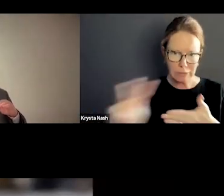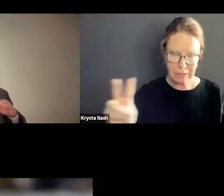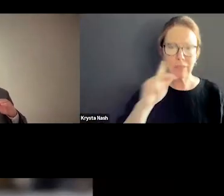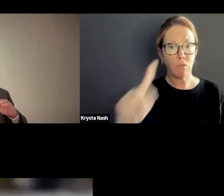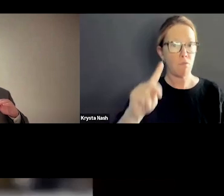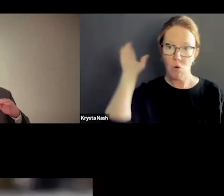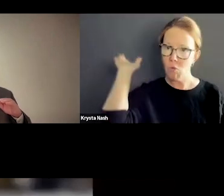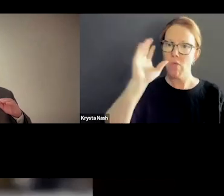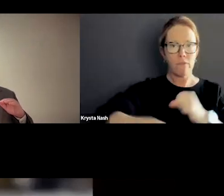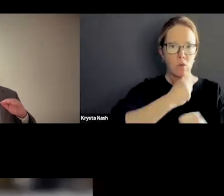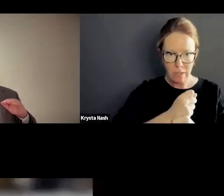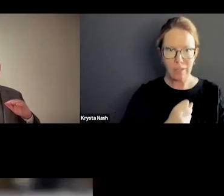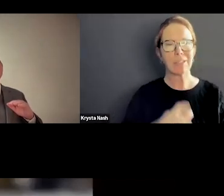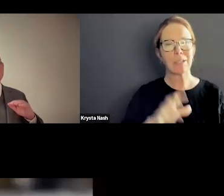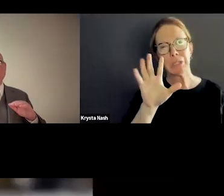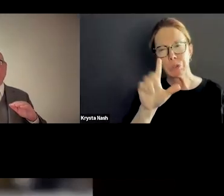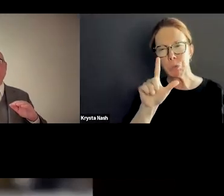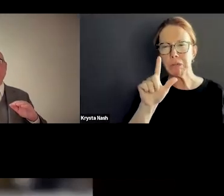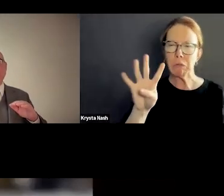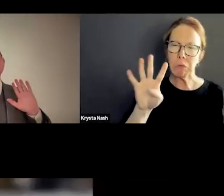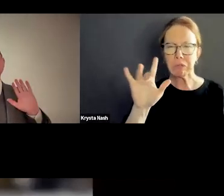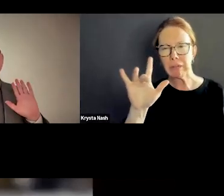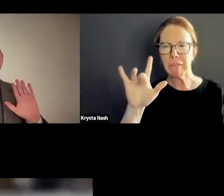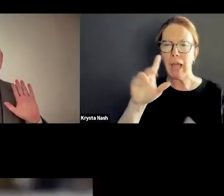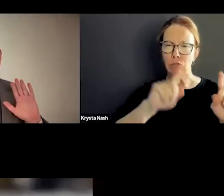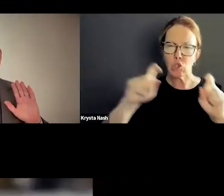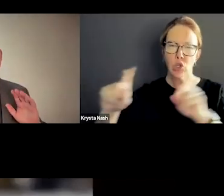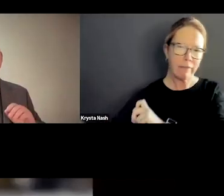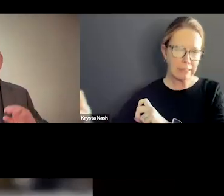So there would be about 24 or 25 survey weeks that we would ask them to fill out.